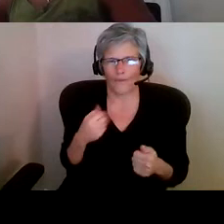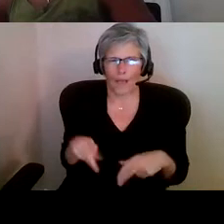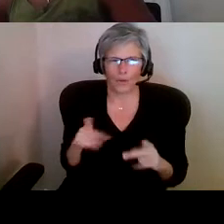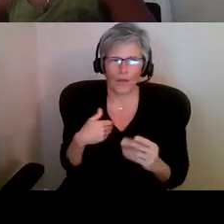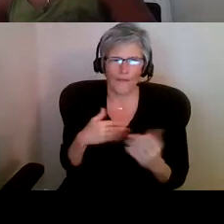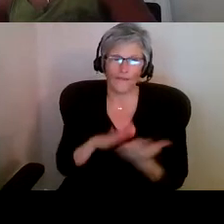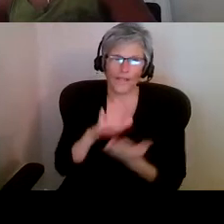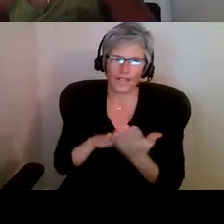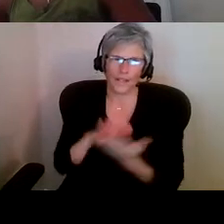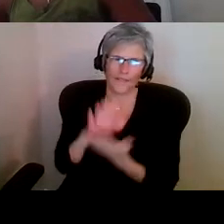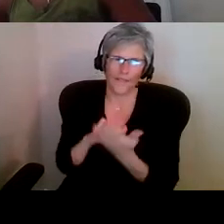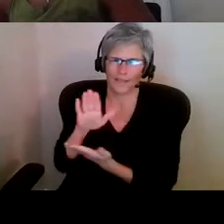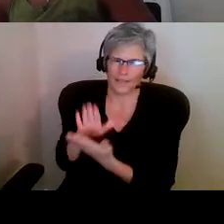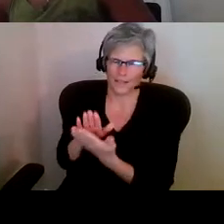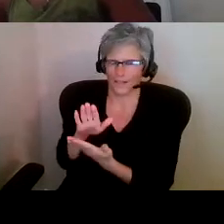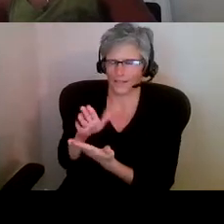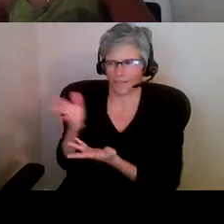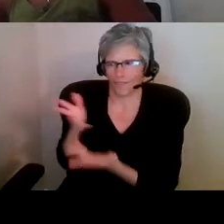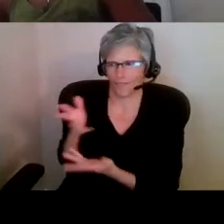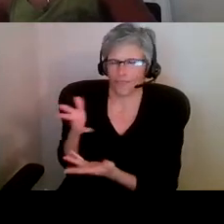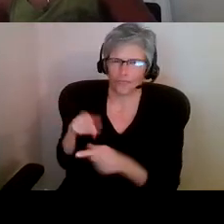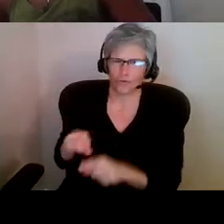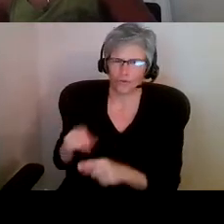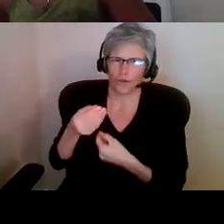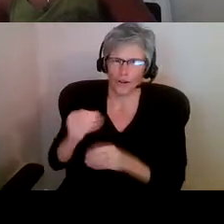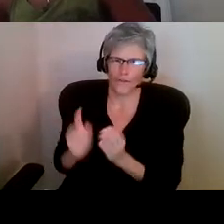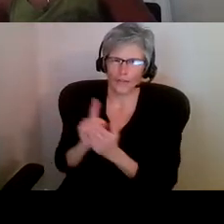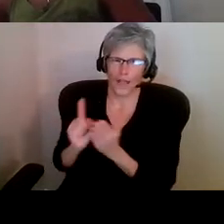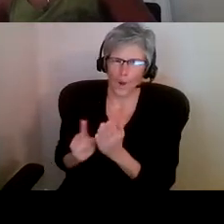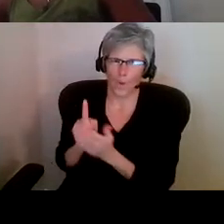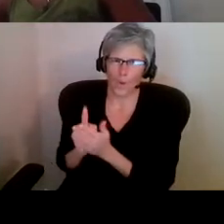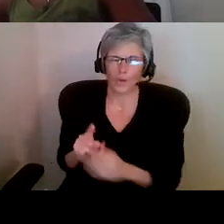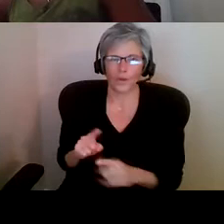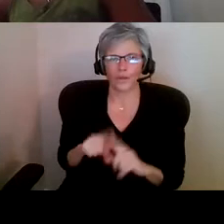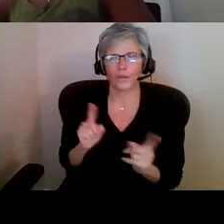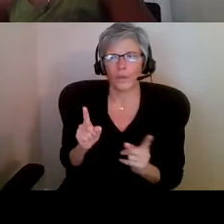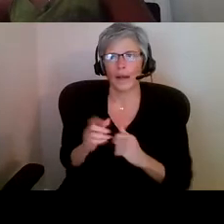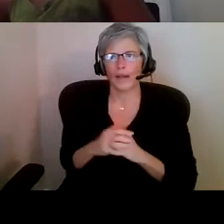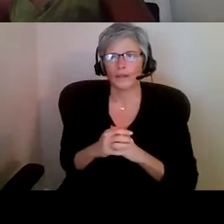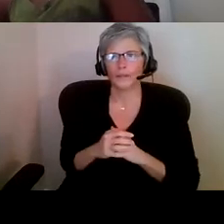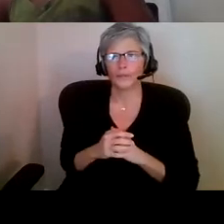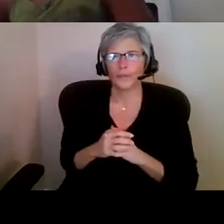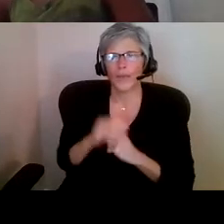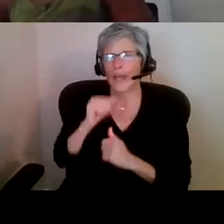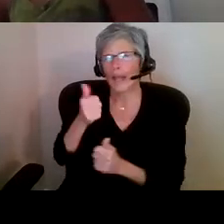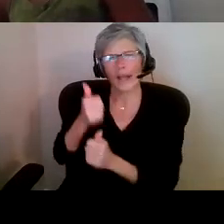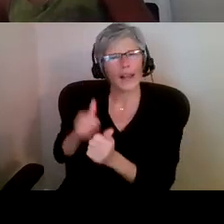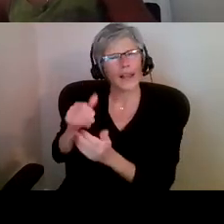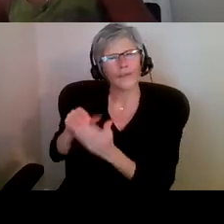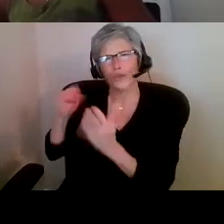interactions during office hours, but not every student understands what office hours are, so